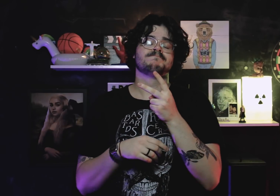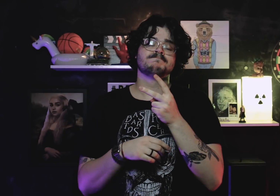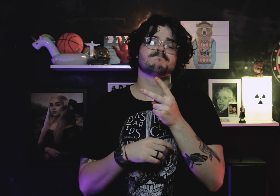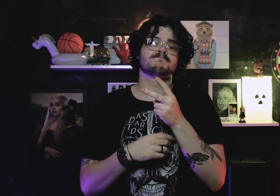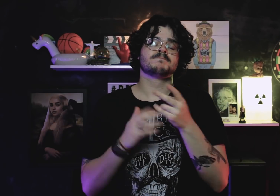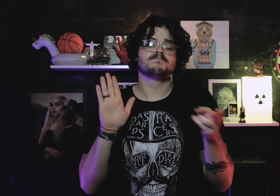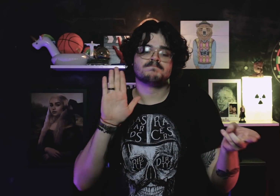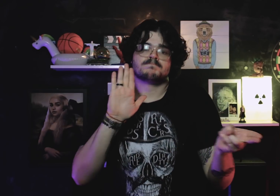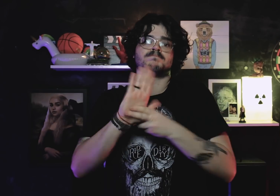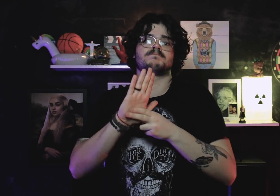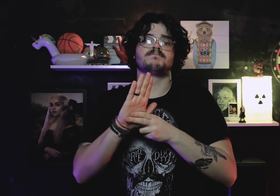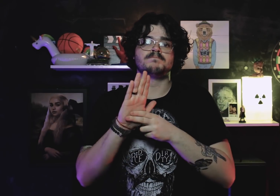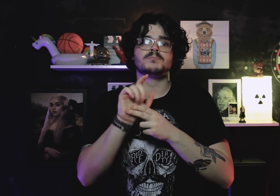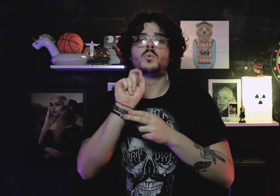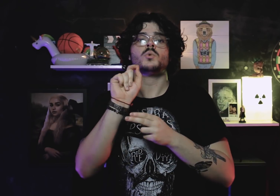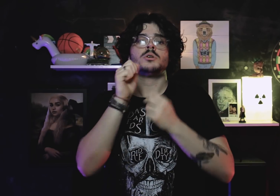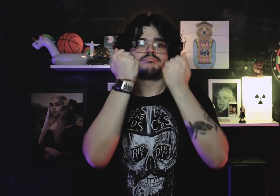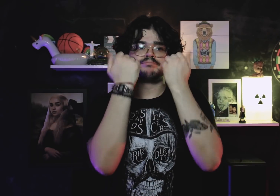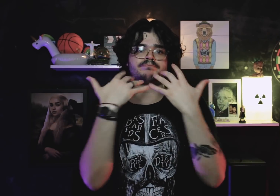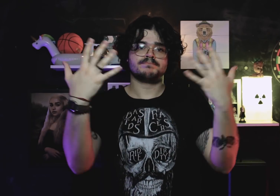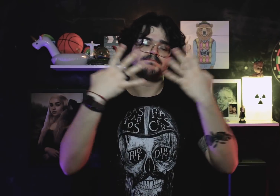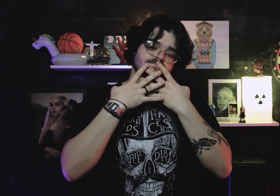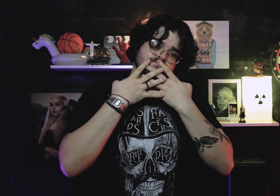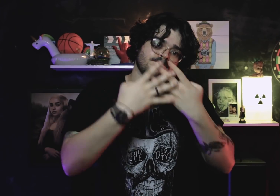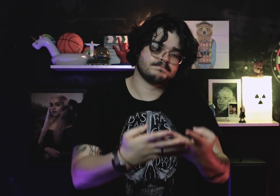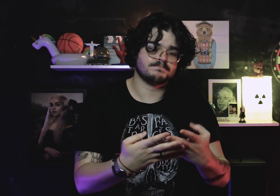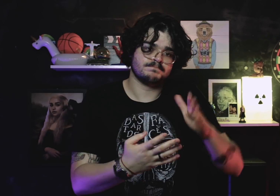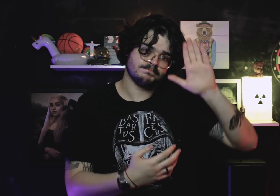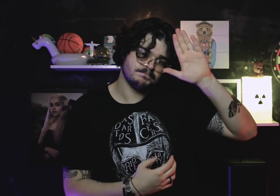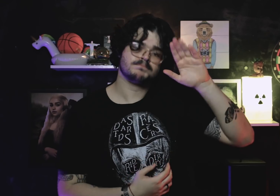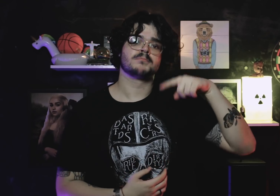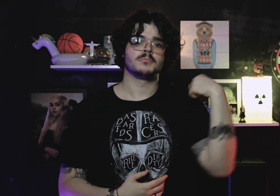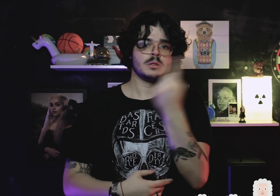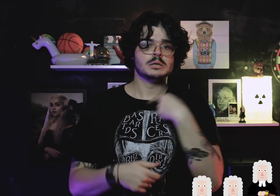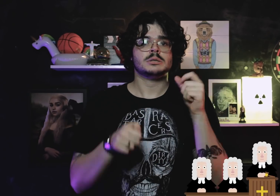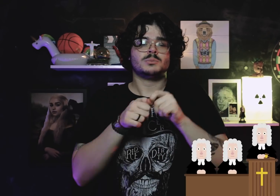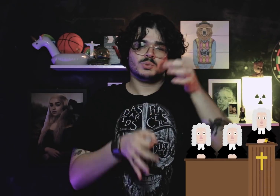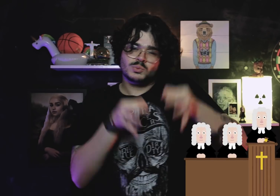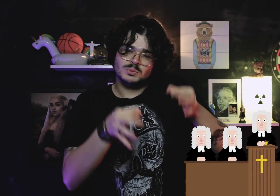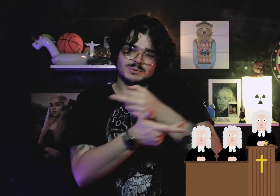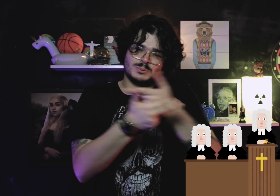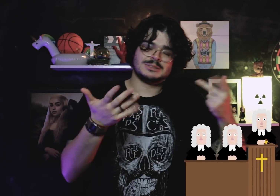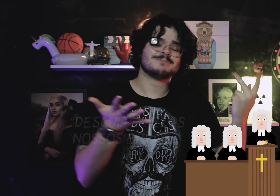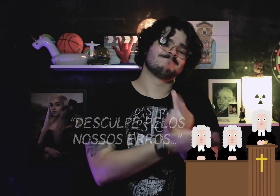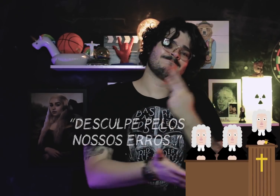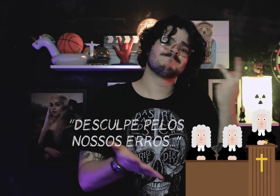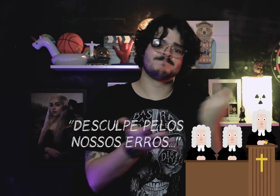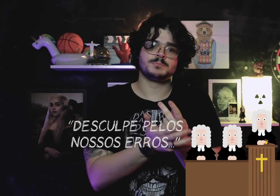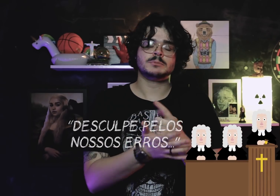publicly confessed that they had been wrong